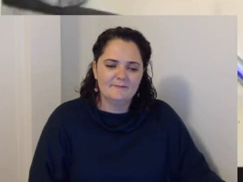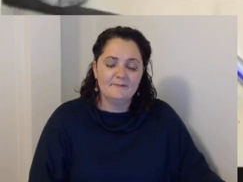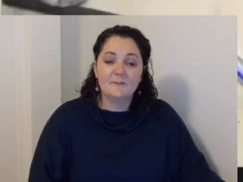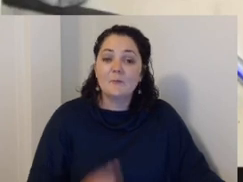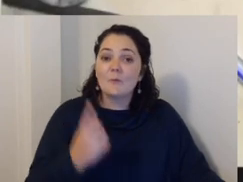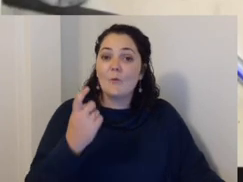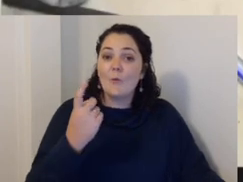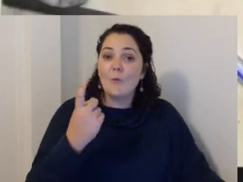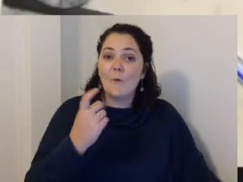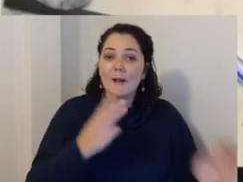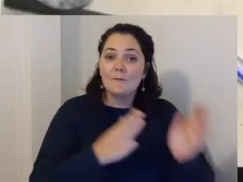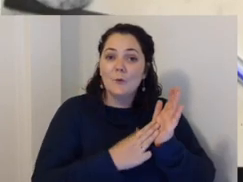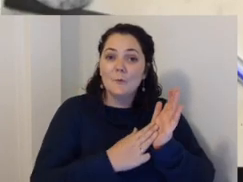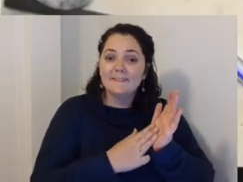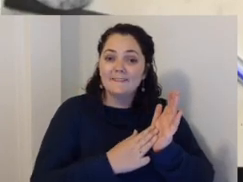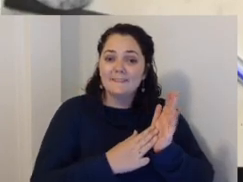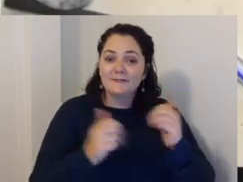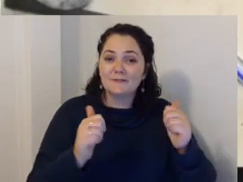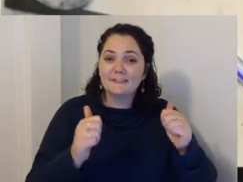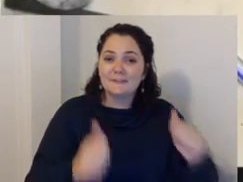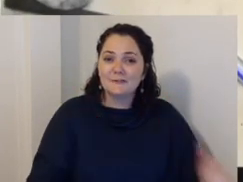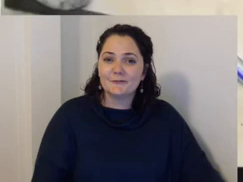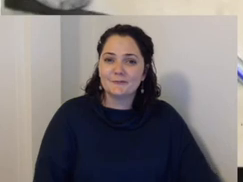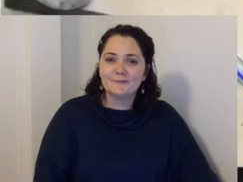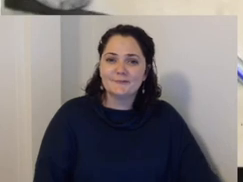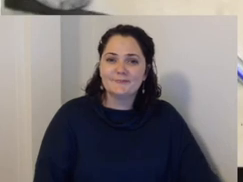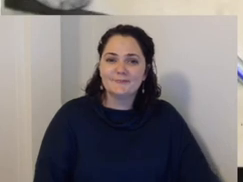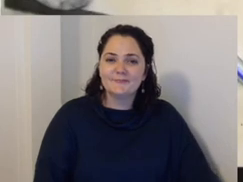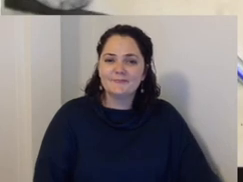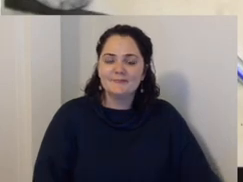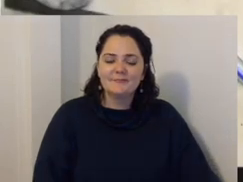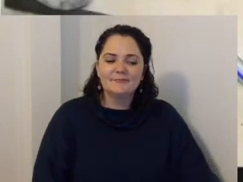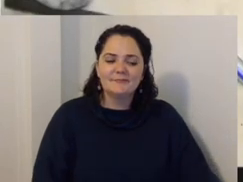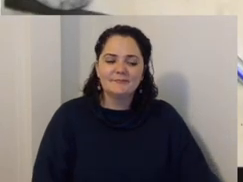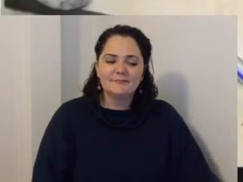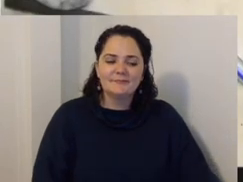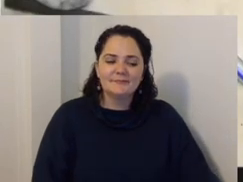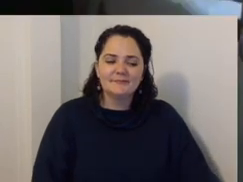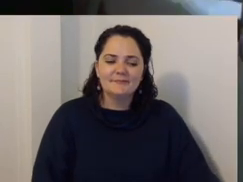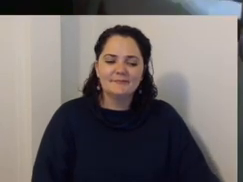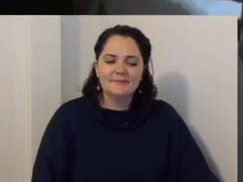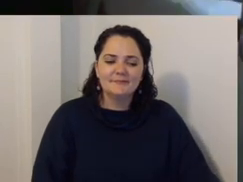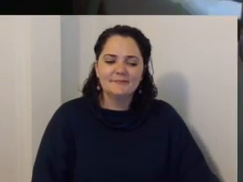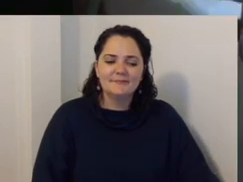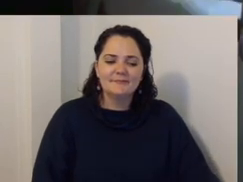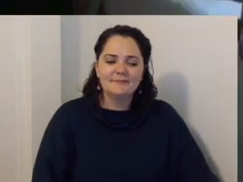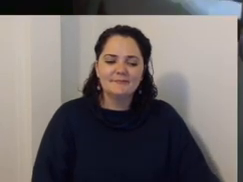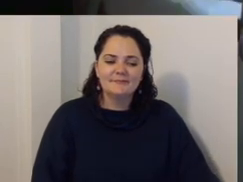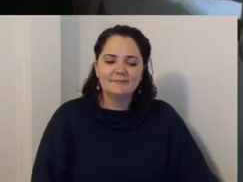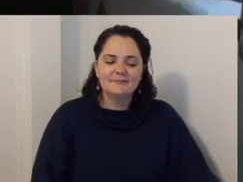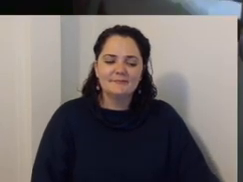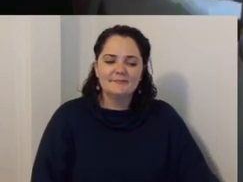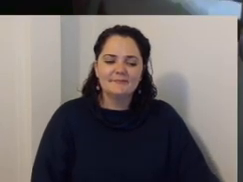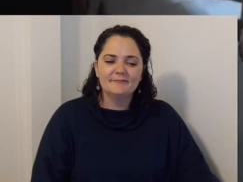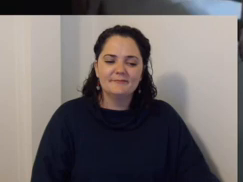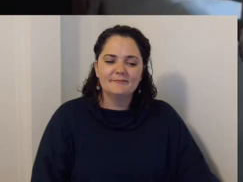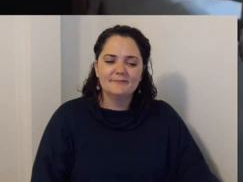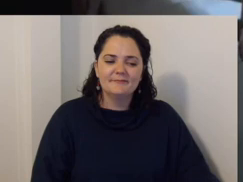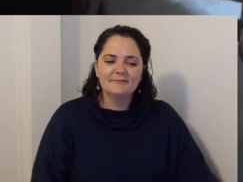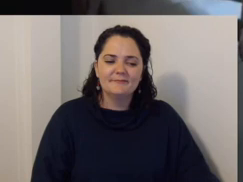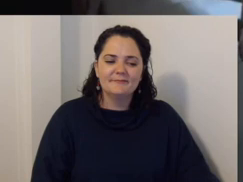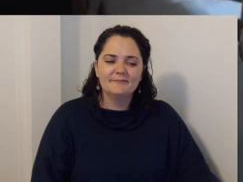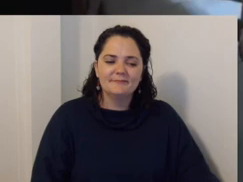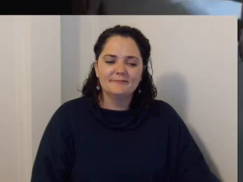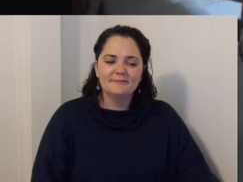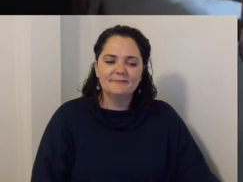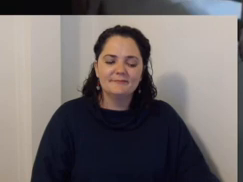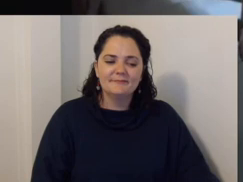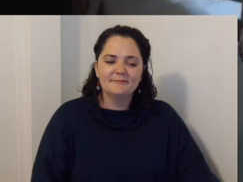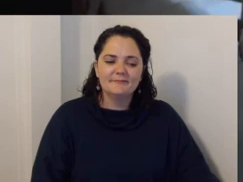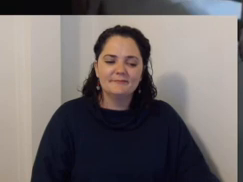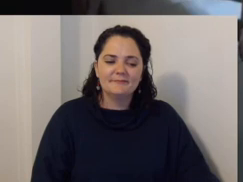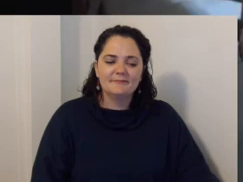final minute y'all